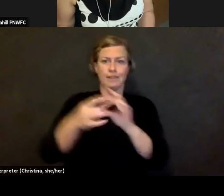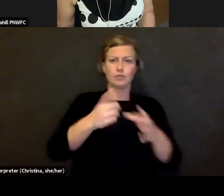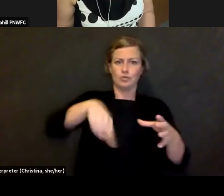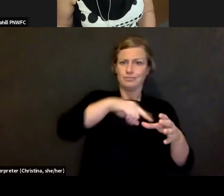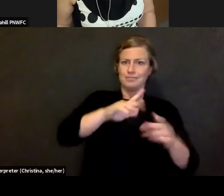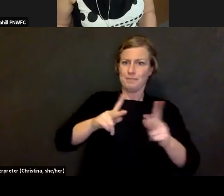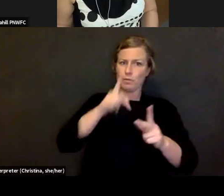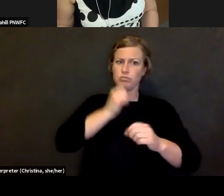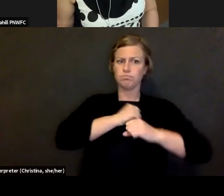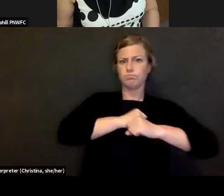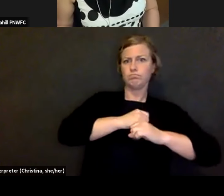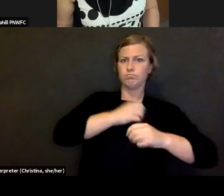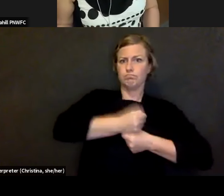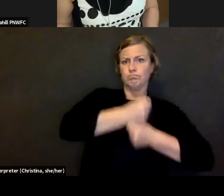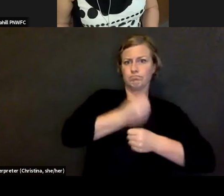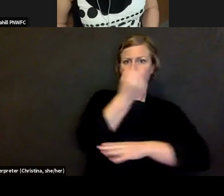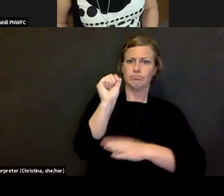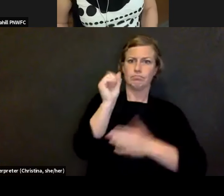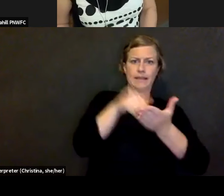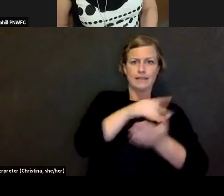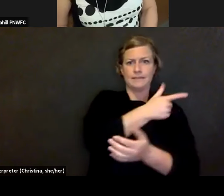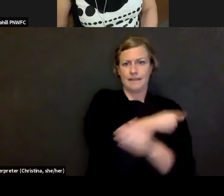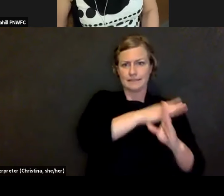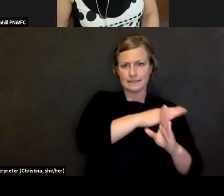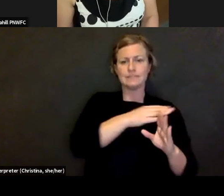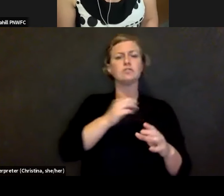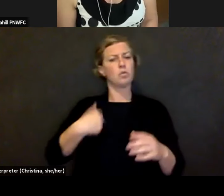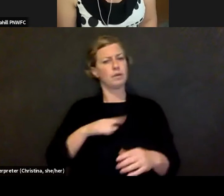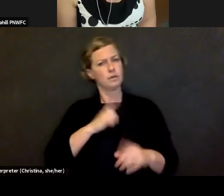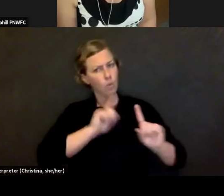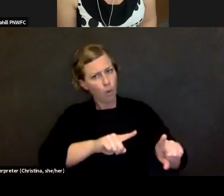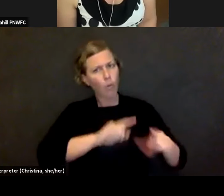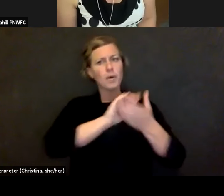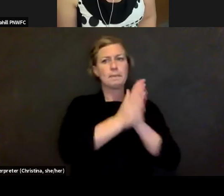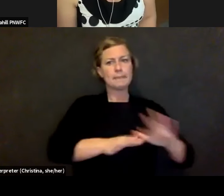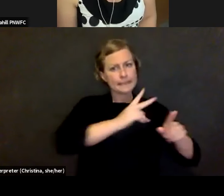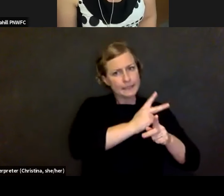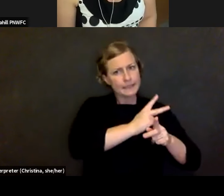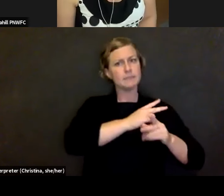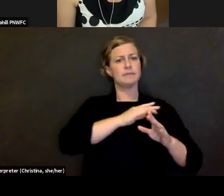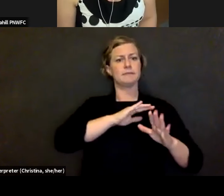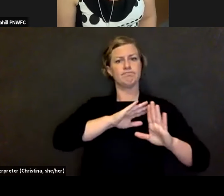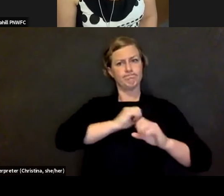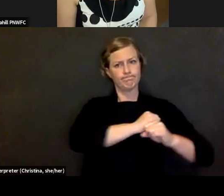are endless. I'm meeting with officials, that's always, whenever they have time. I have no problem going and